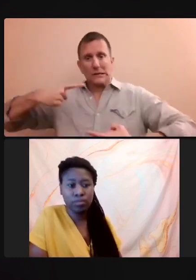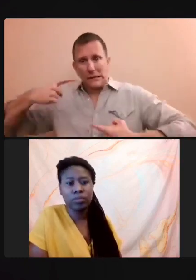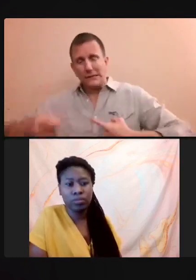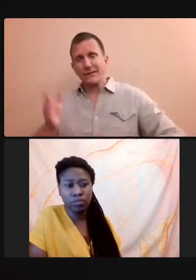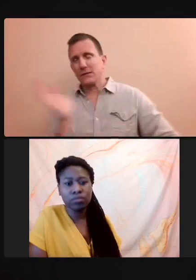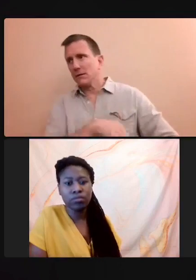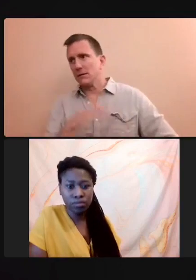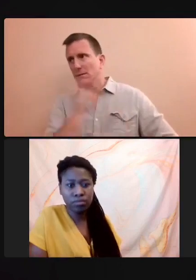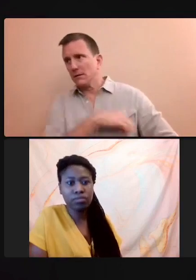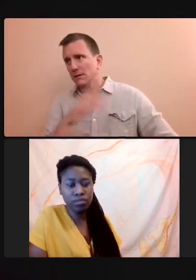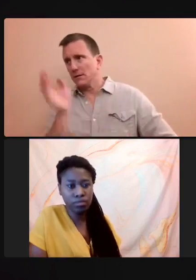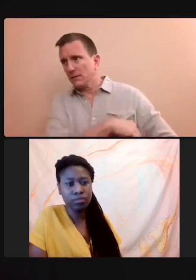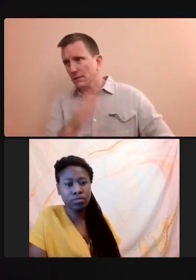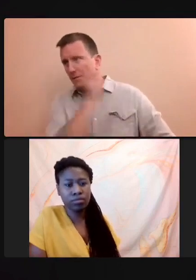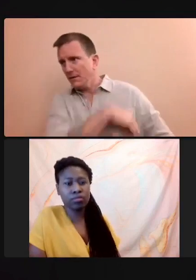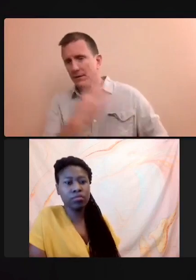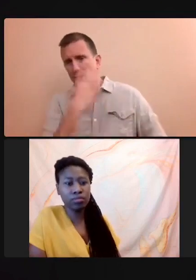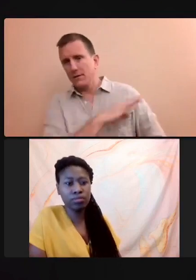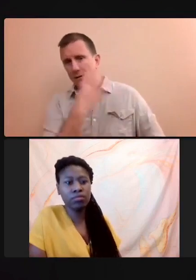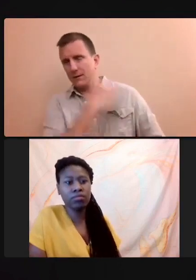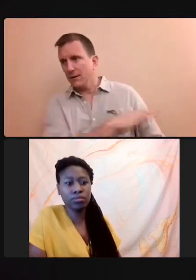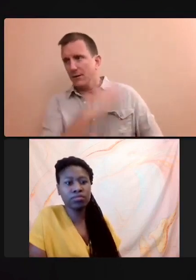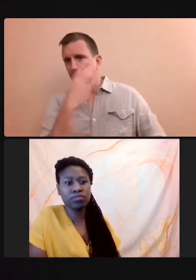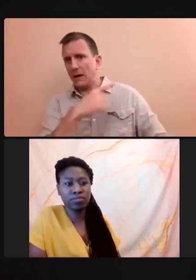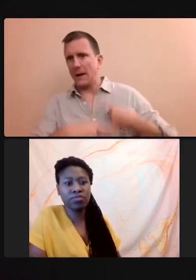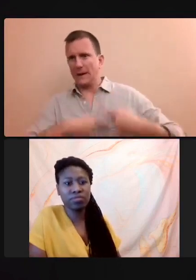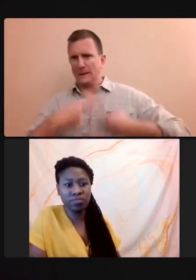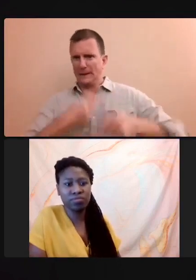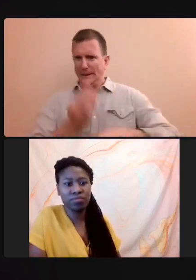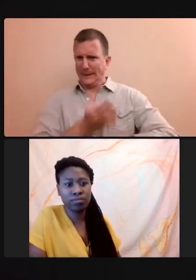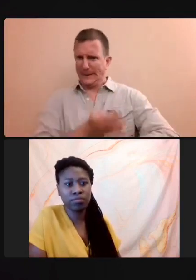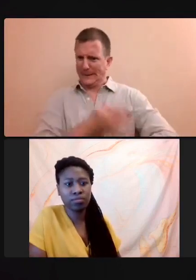or should you wait until after you've got the language and you're in the interpreting courses and then add a mentor?